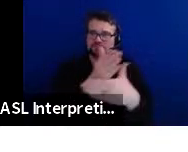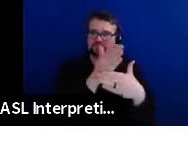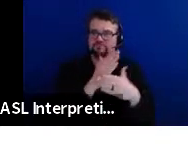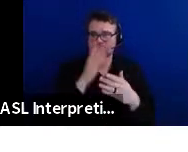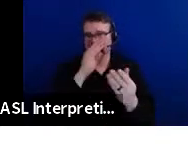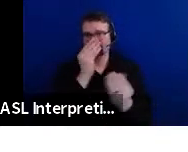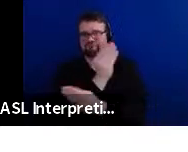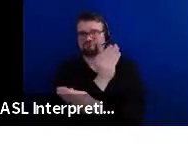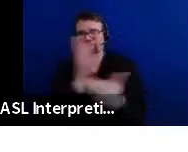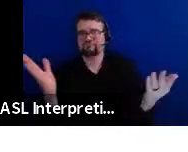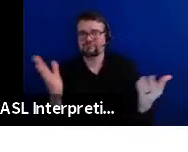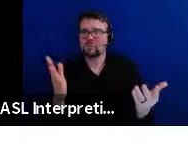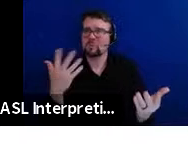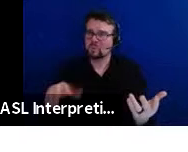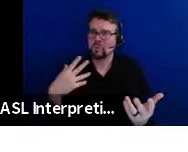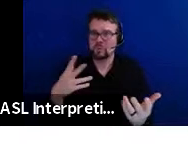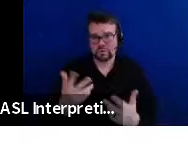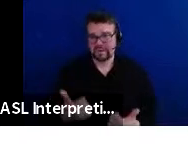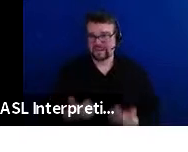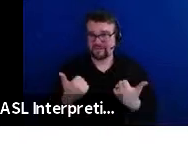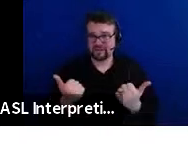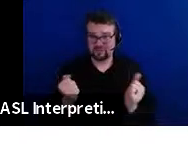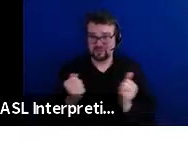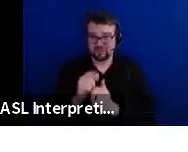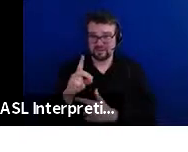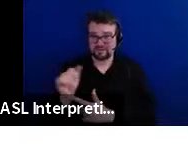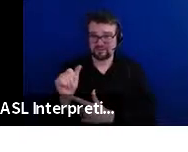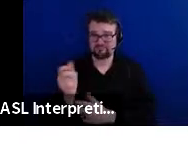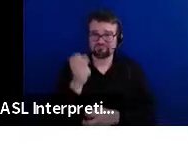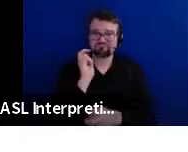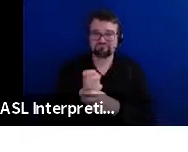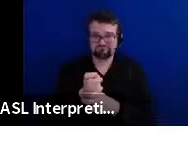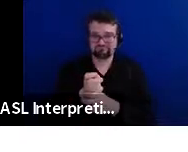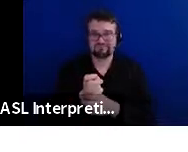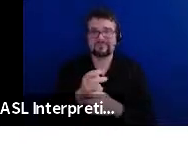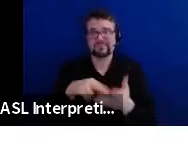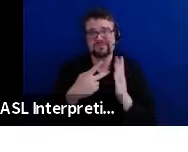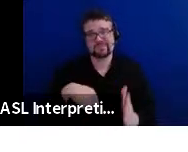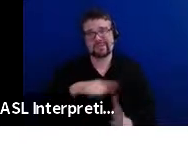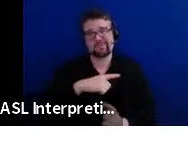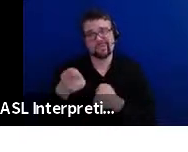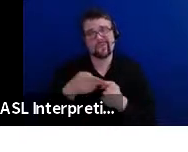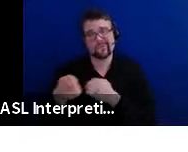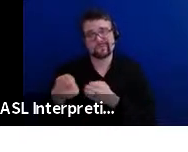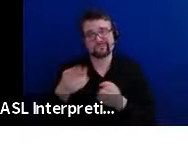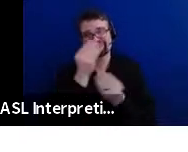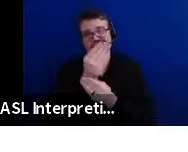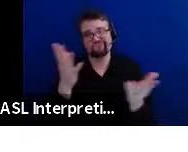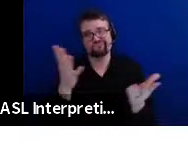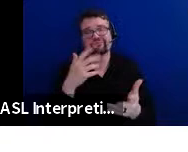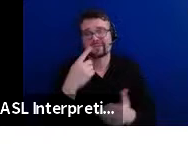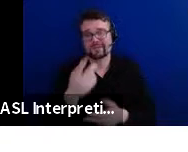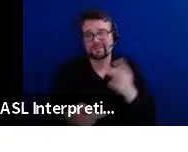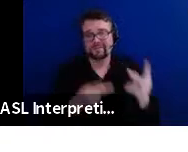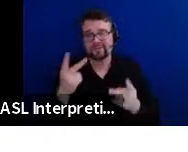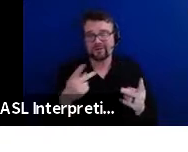A DISABILITY IS. WE NEED TO BE HONEST ABOUT OUR FRUSTRATIONS AND CHALLENGES ALONG WITH OUR SUCCESSES.